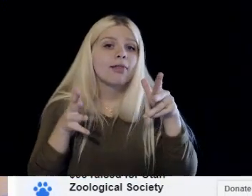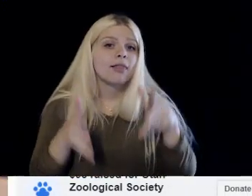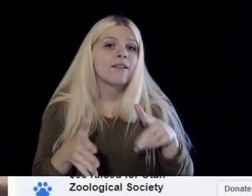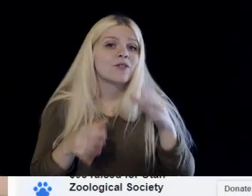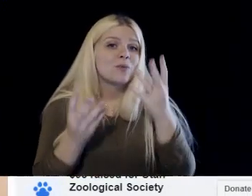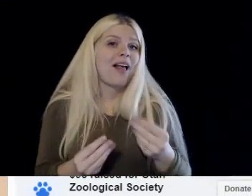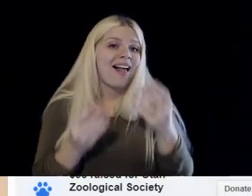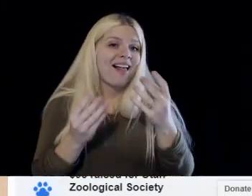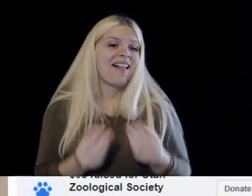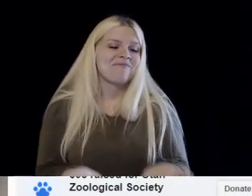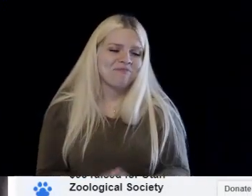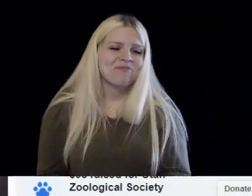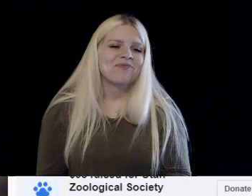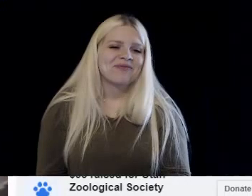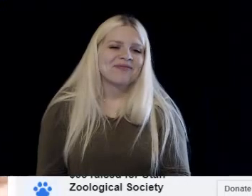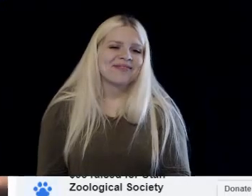Erica: They've out-smarted you.